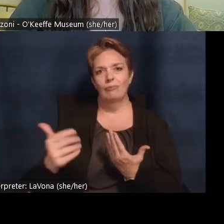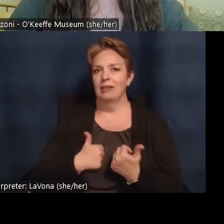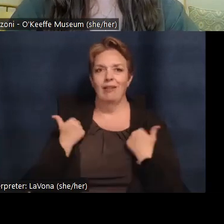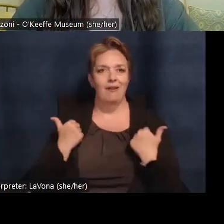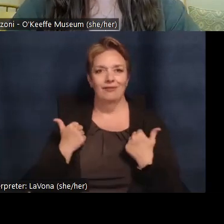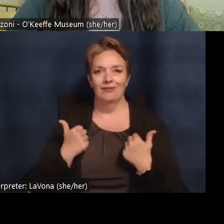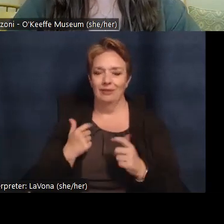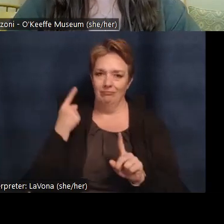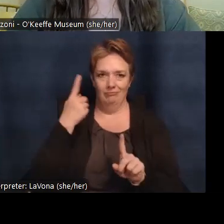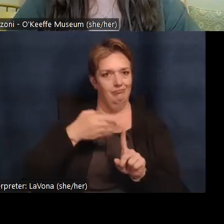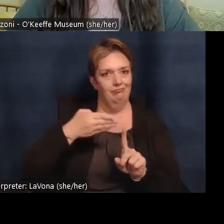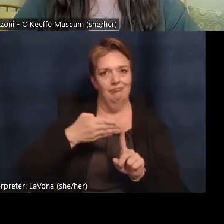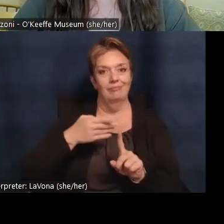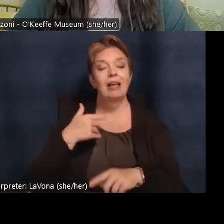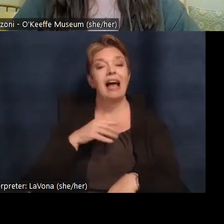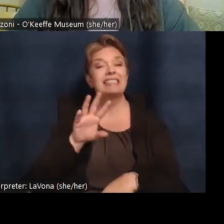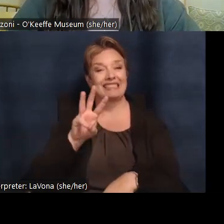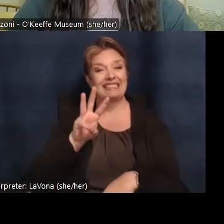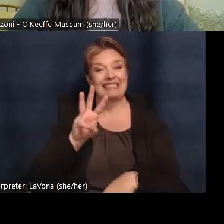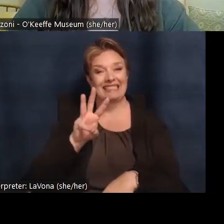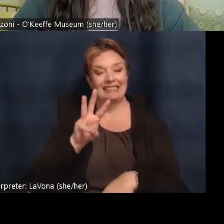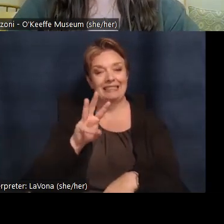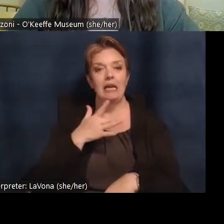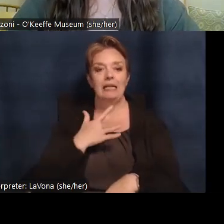So she had six Chow Chows. She would have two at a time.